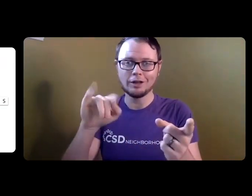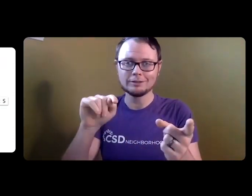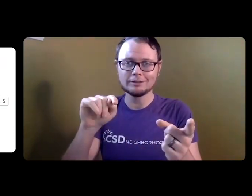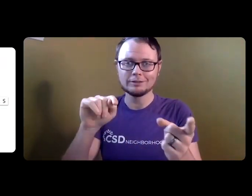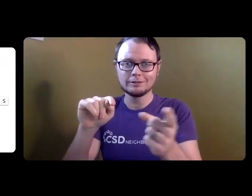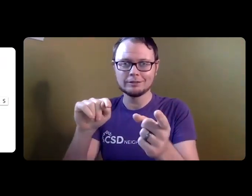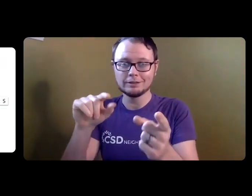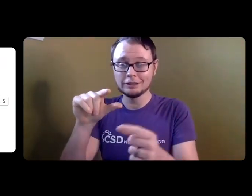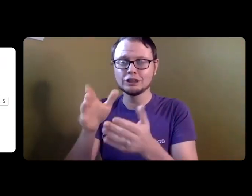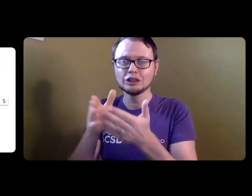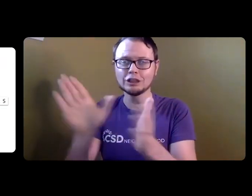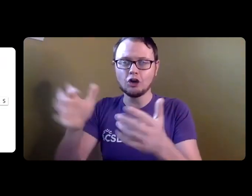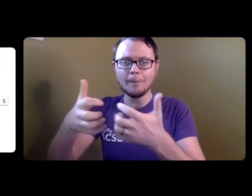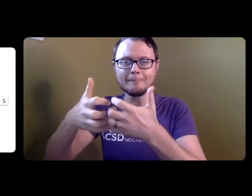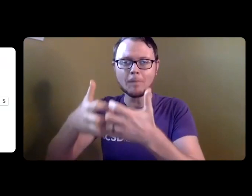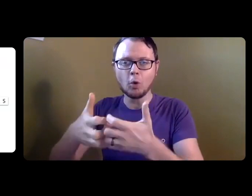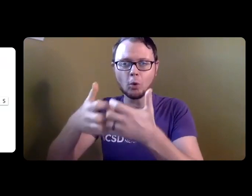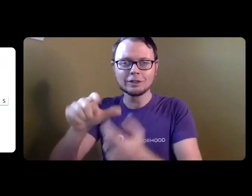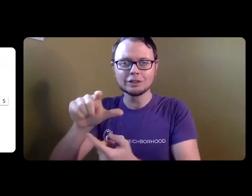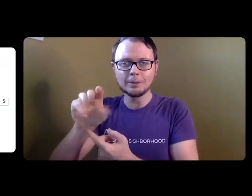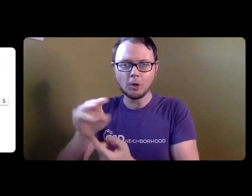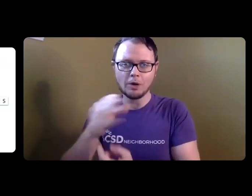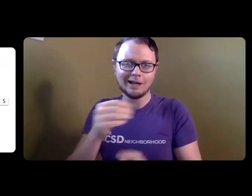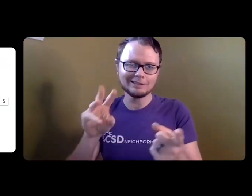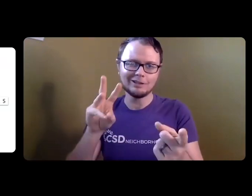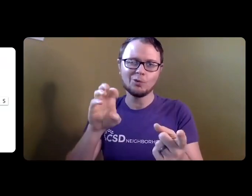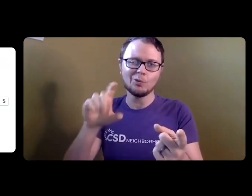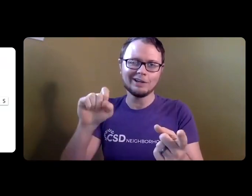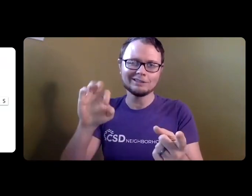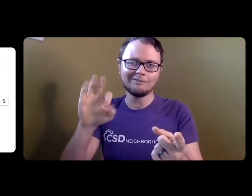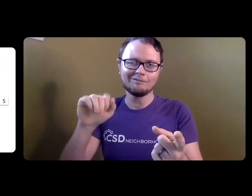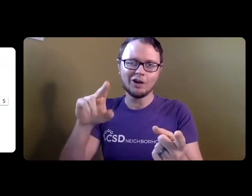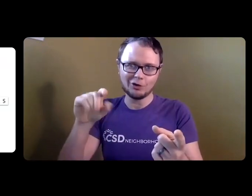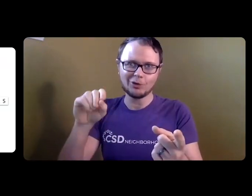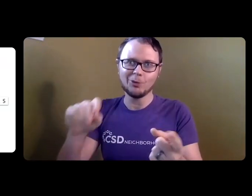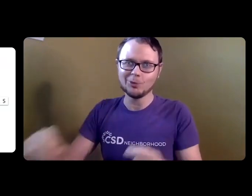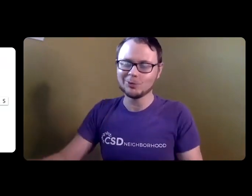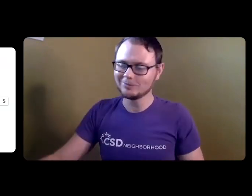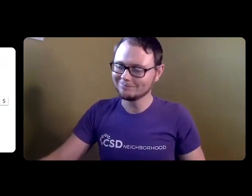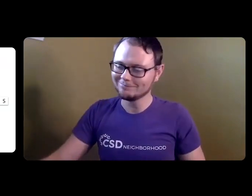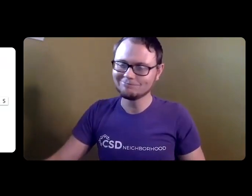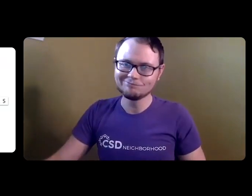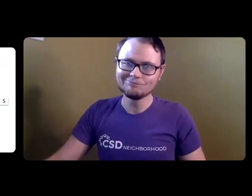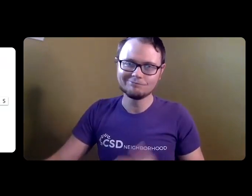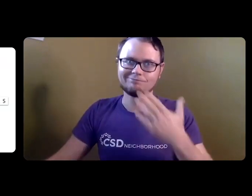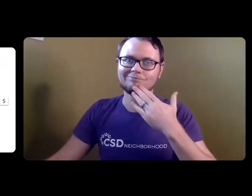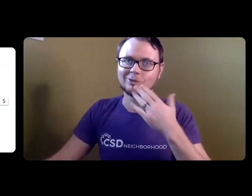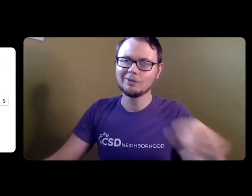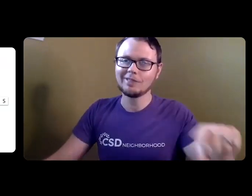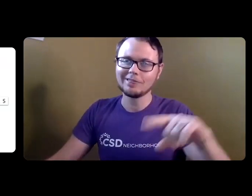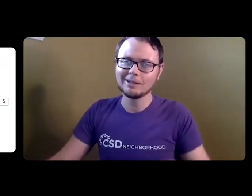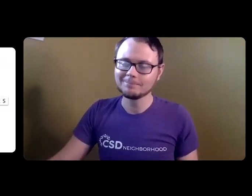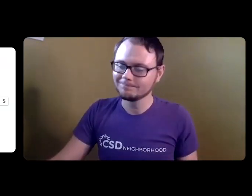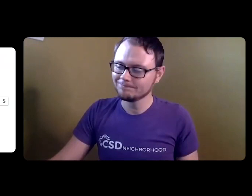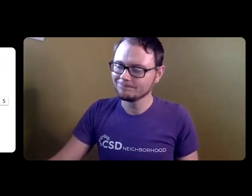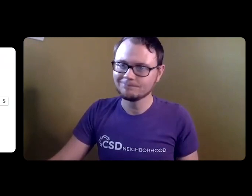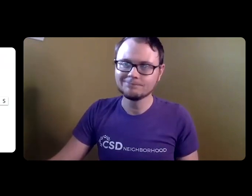We have gotten this far because of RIT, General Motors and Wells Fargo who has generously